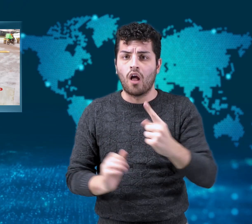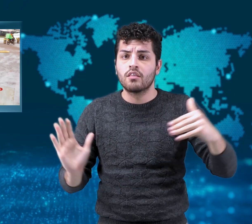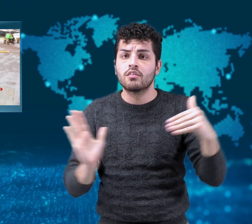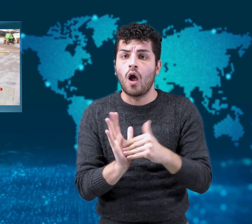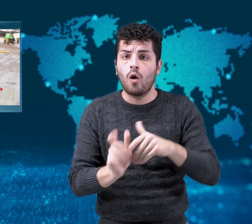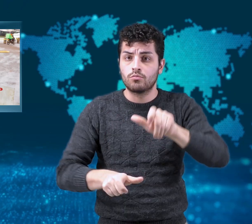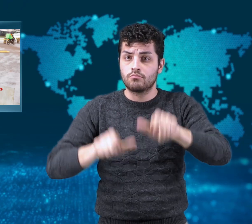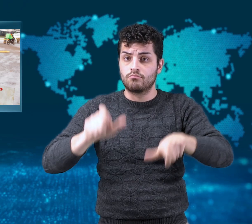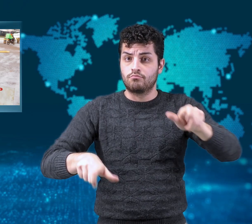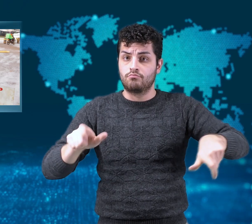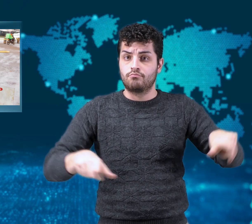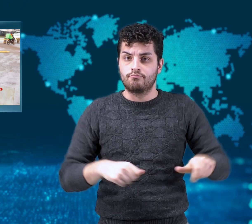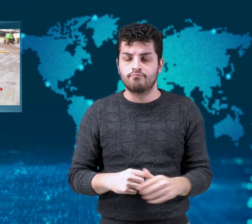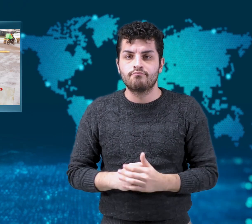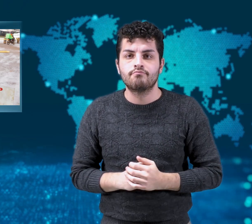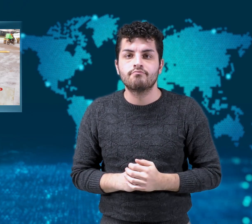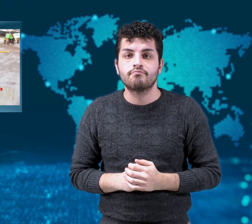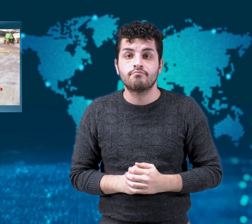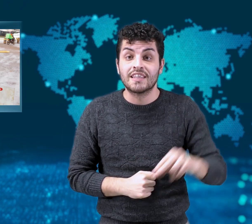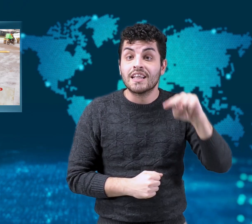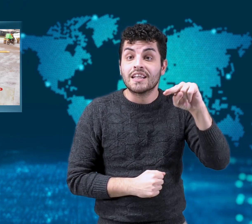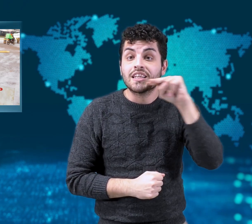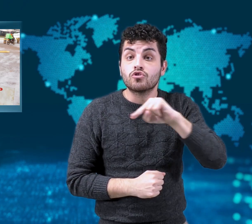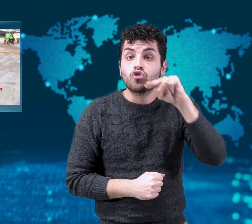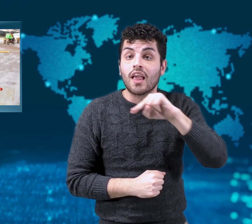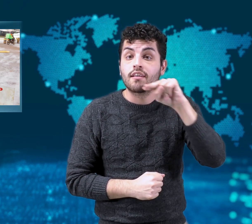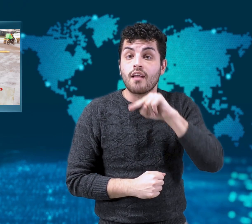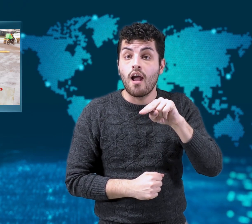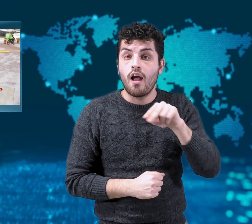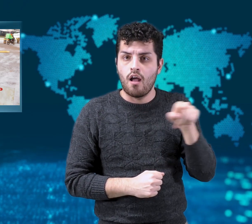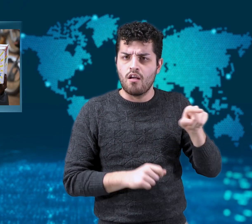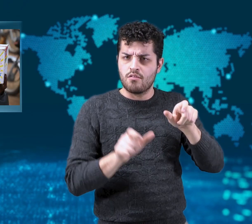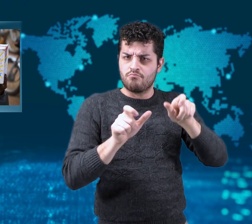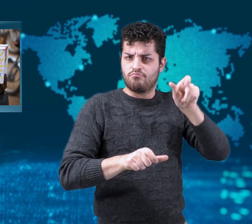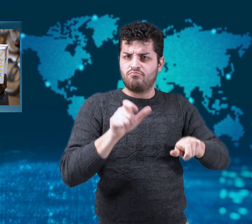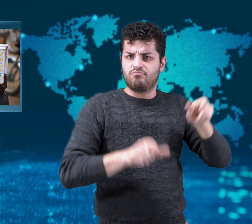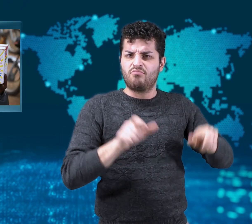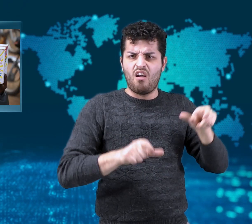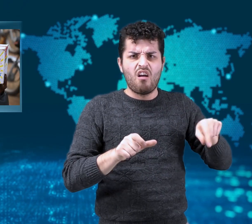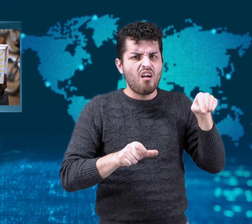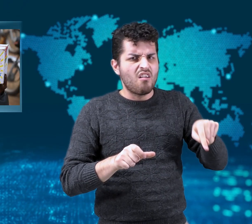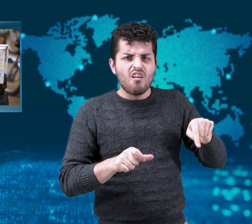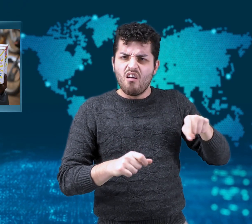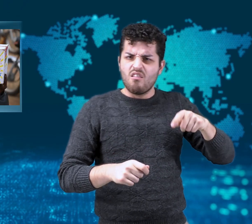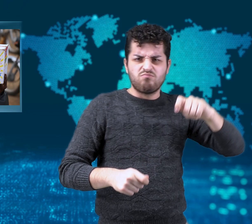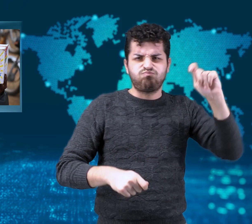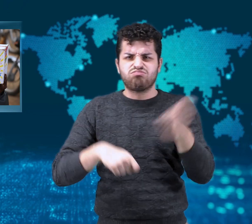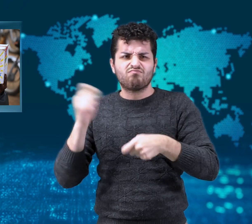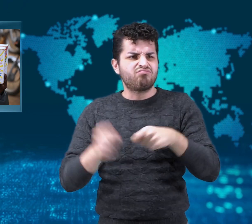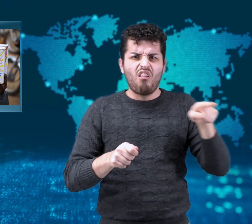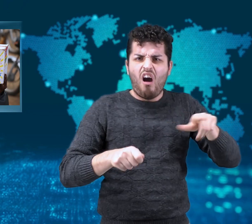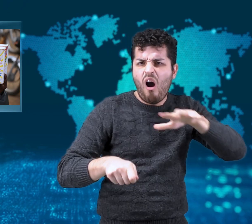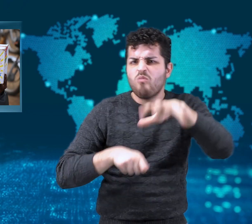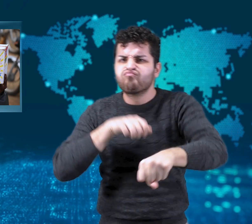In Kenya, police arrested around 1,000 people.